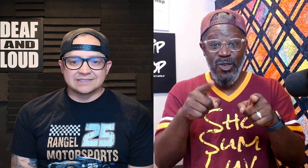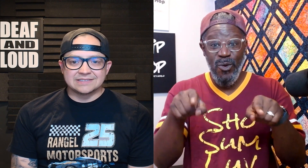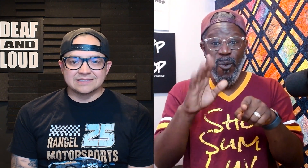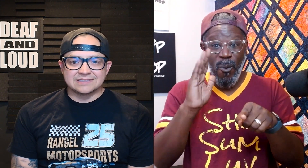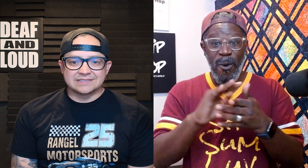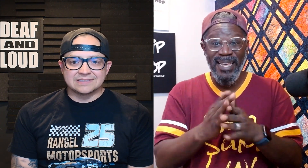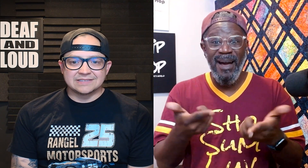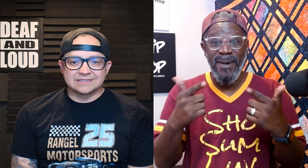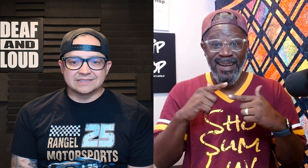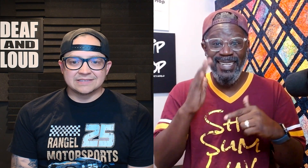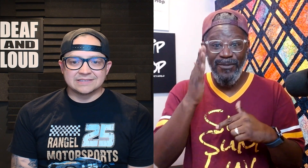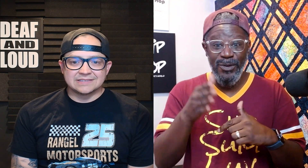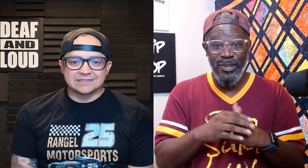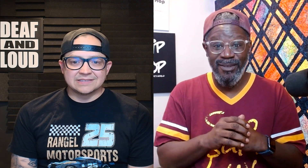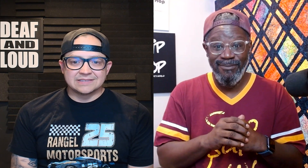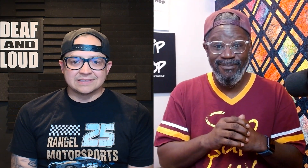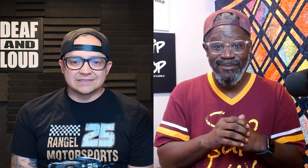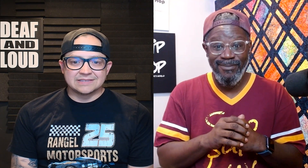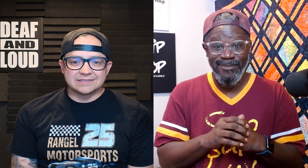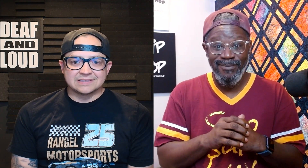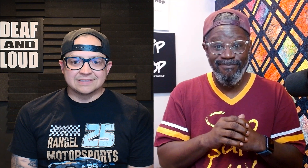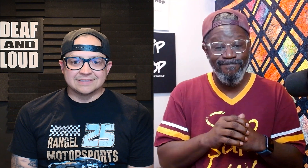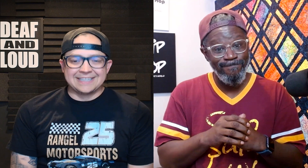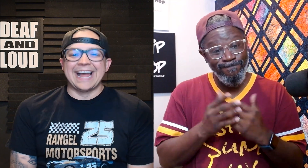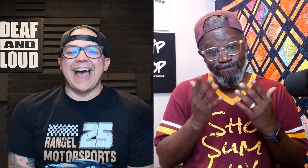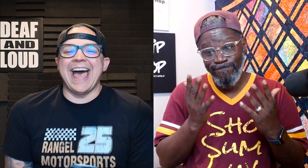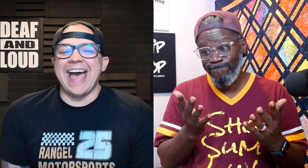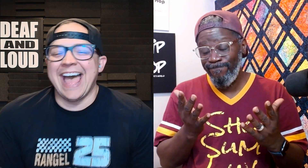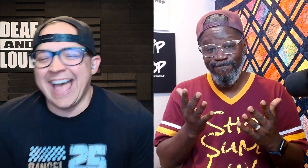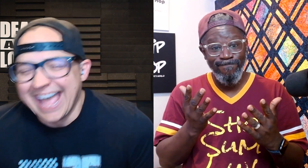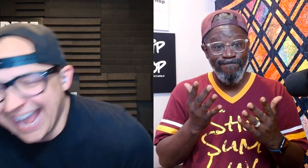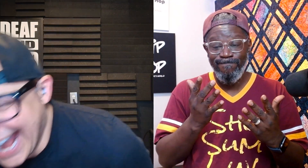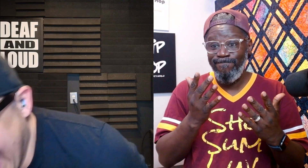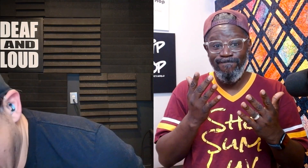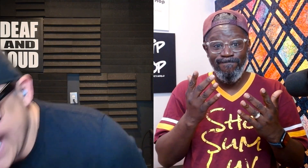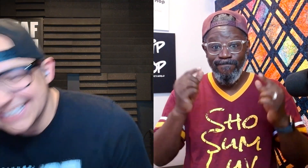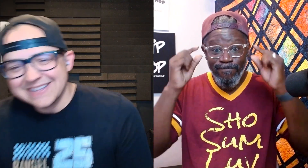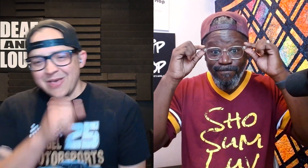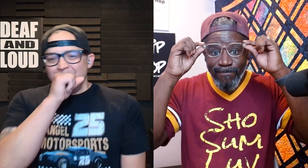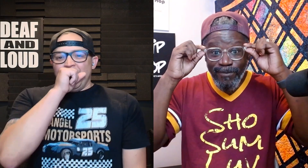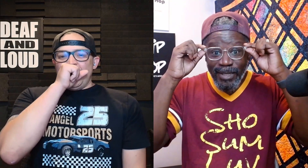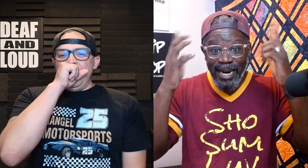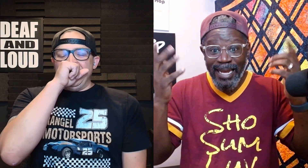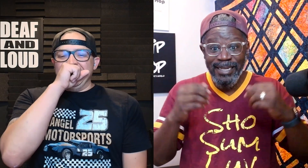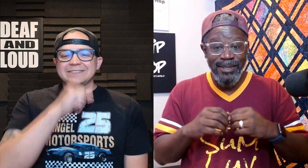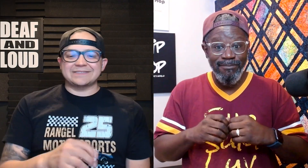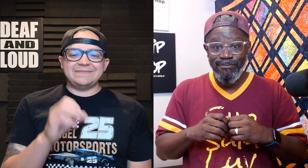You will become us in the future. Glasses.